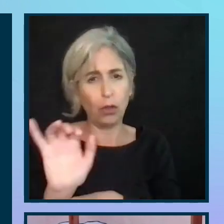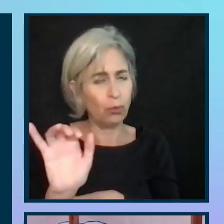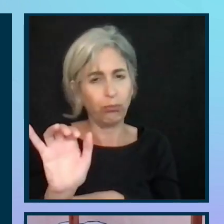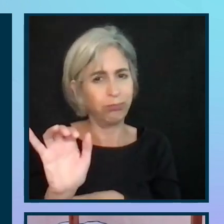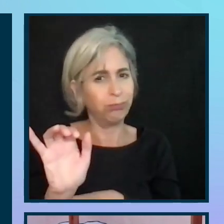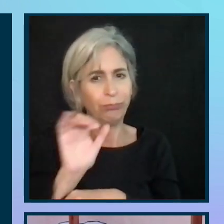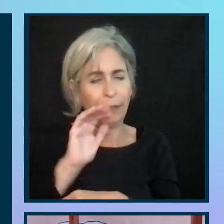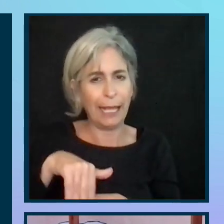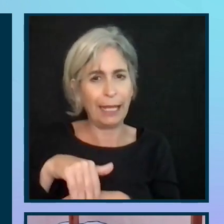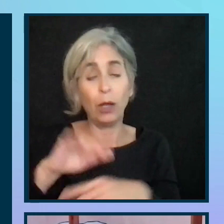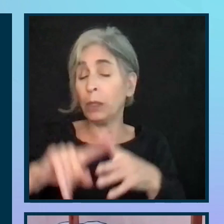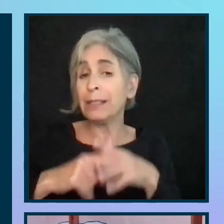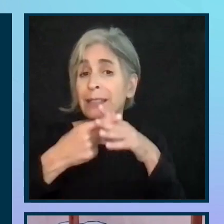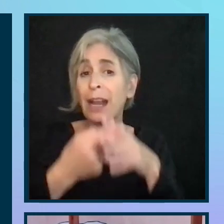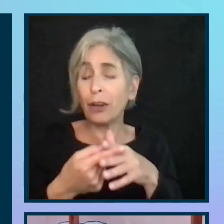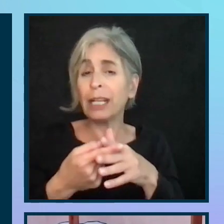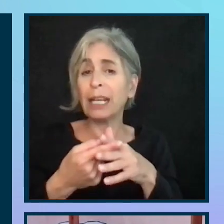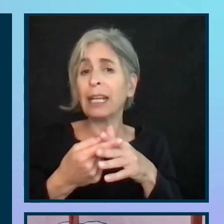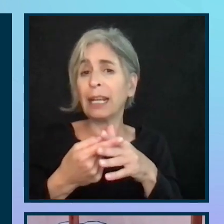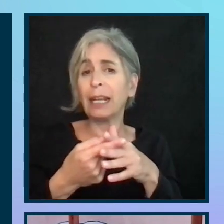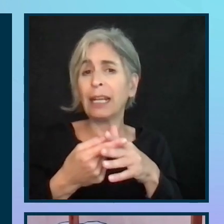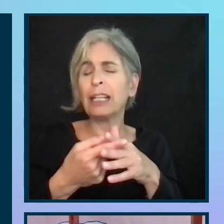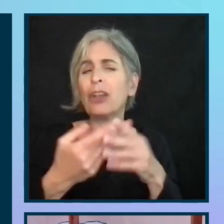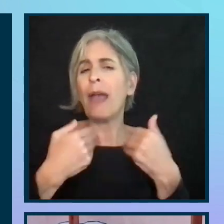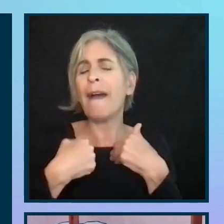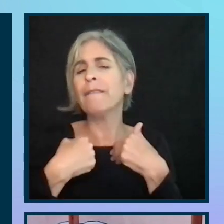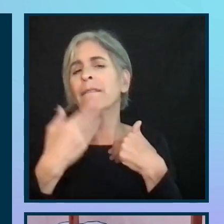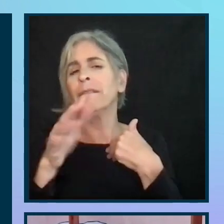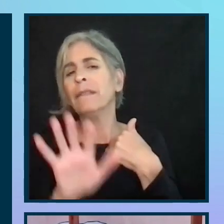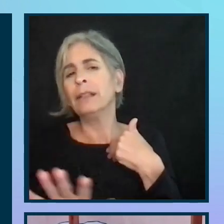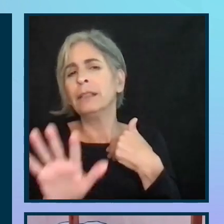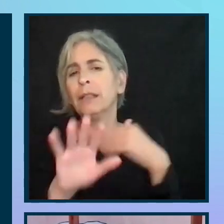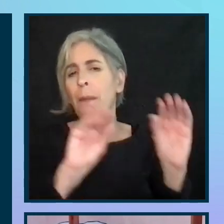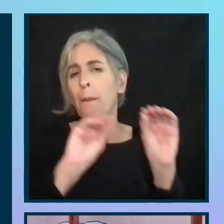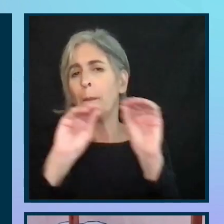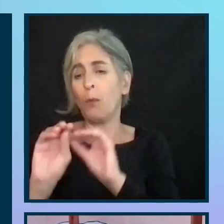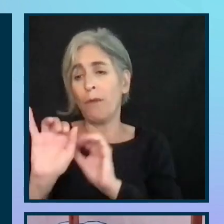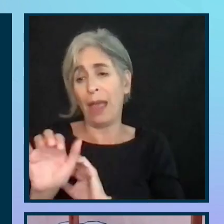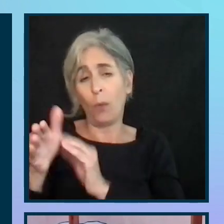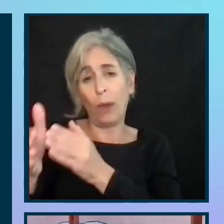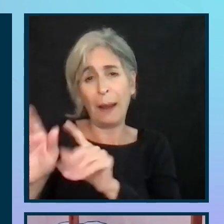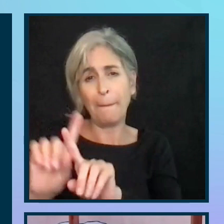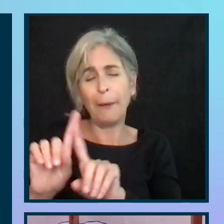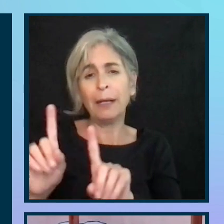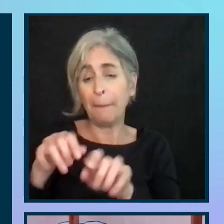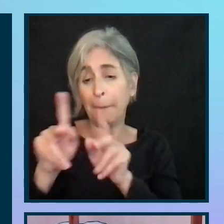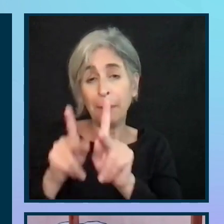We're starting to get, the industry is starting to move in this direction where people are getting more and more interested